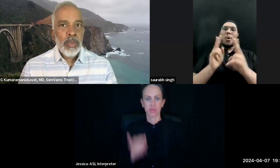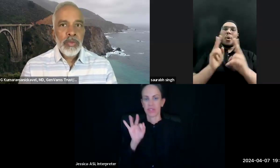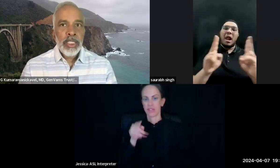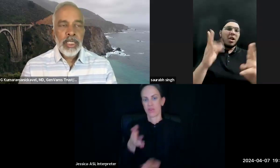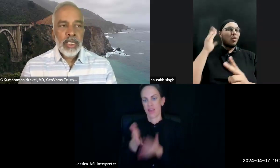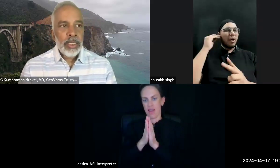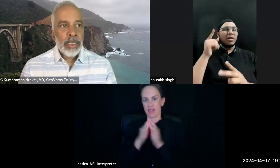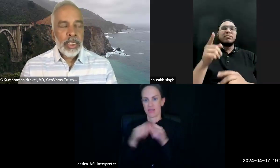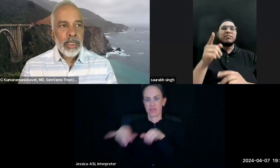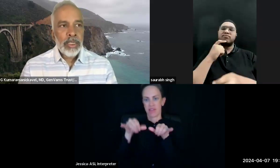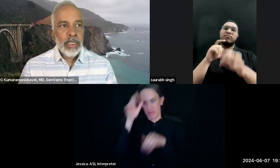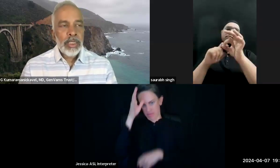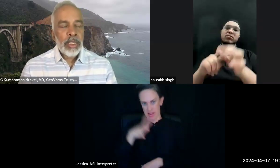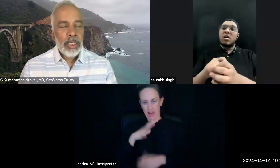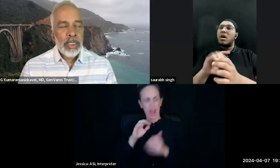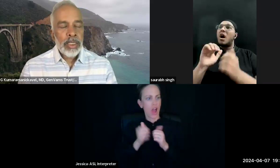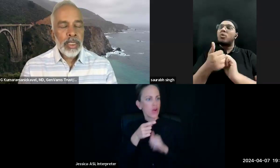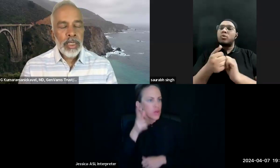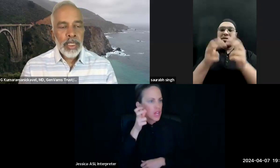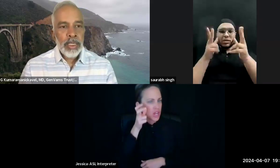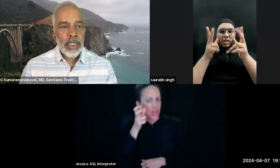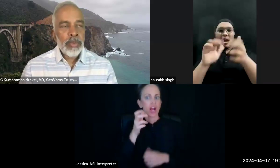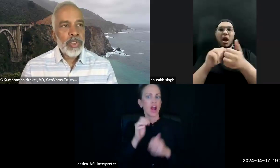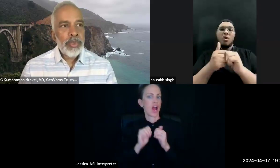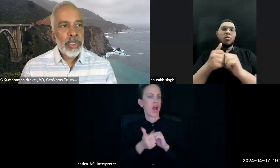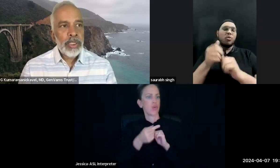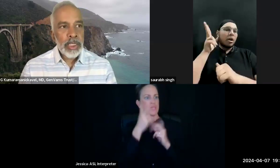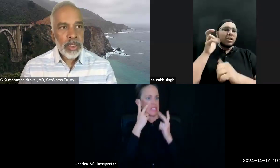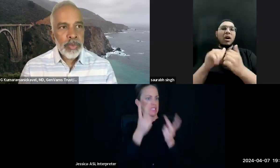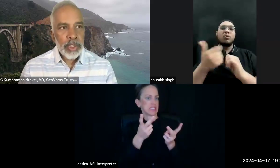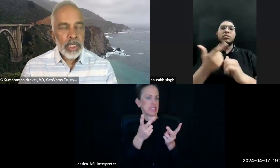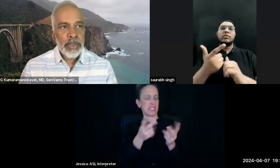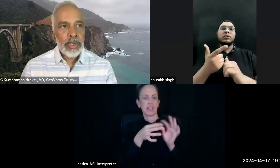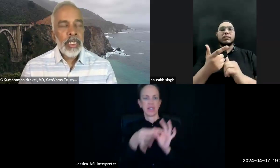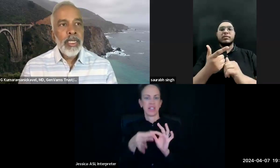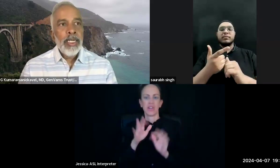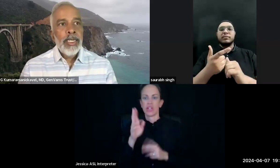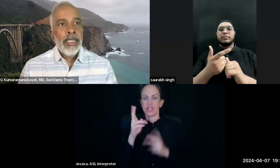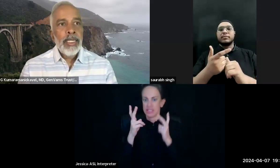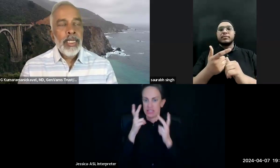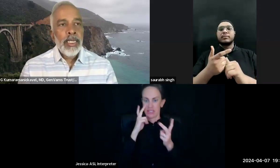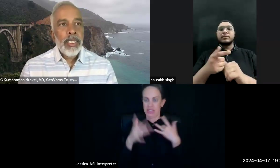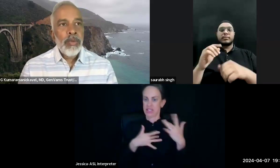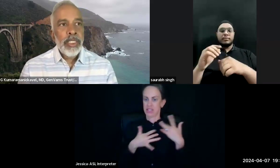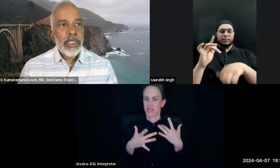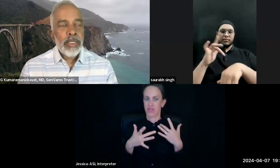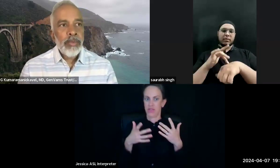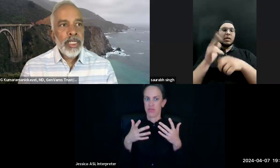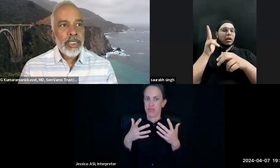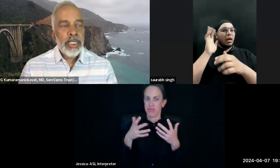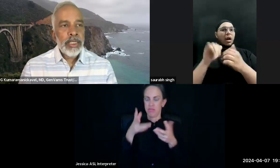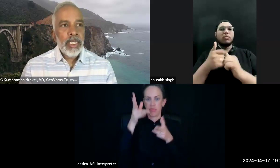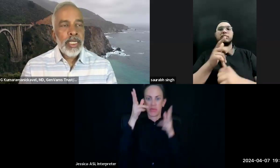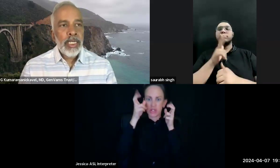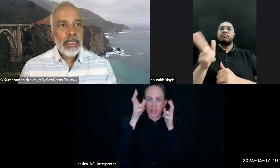how do we hear in sense in in in terms of a sense of perception then always everybody says that I